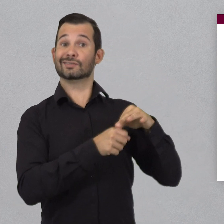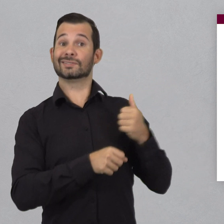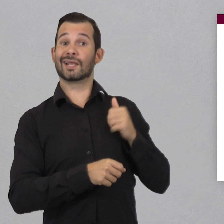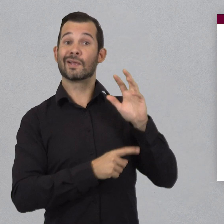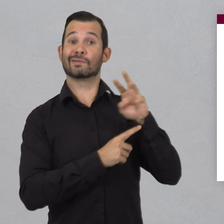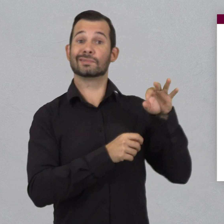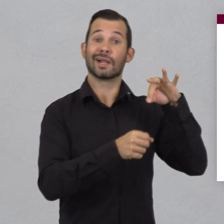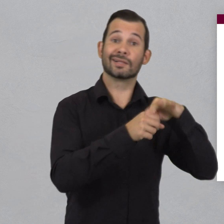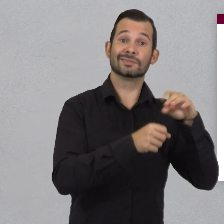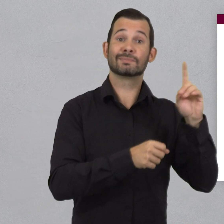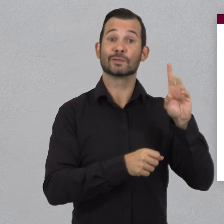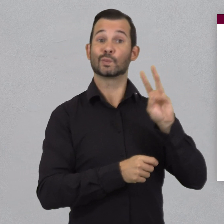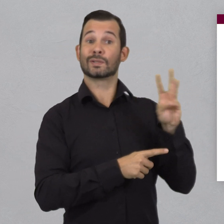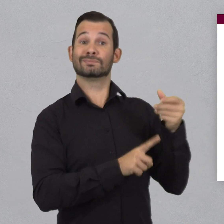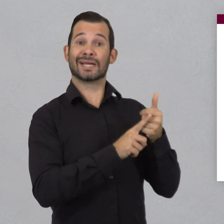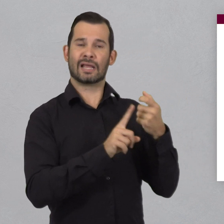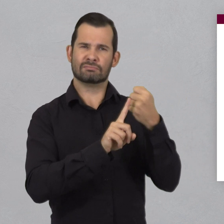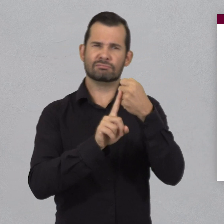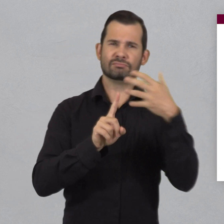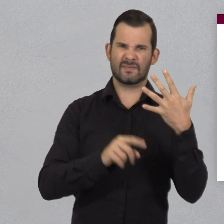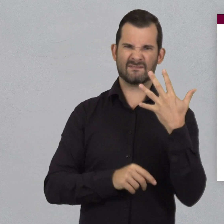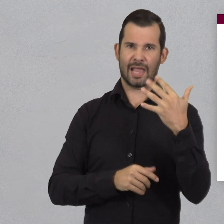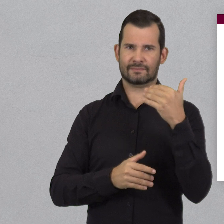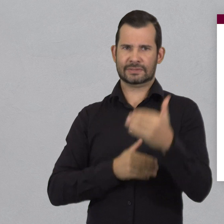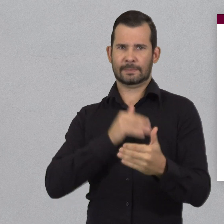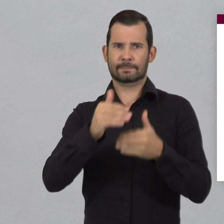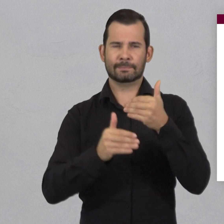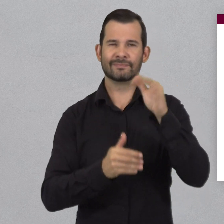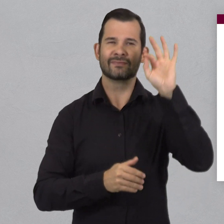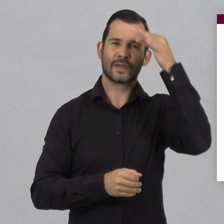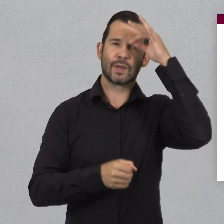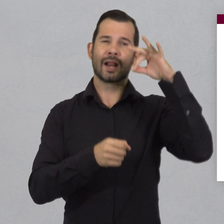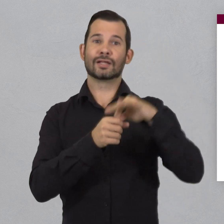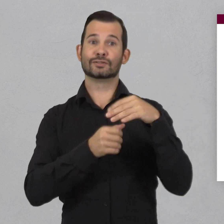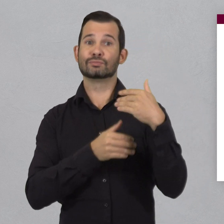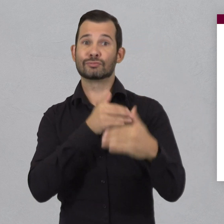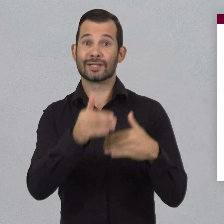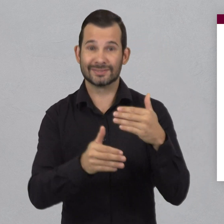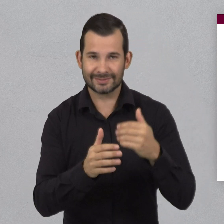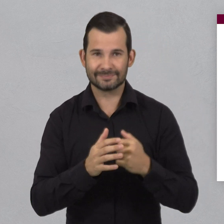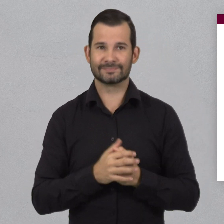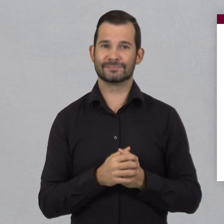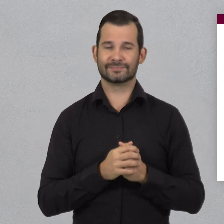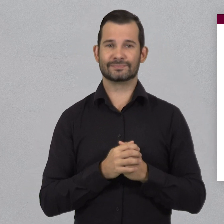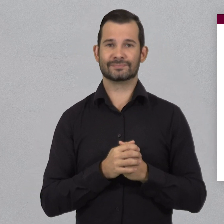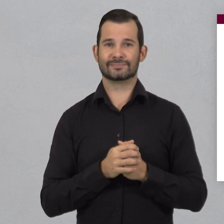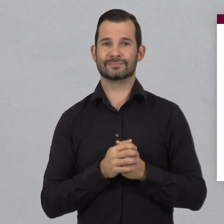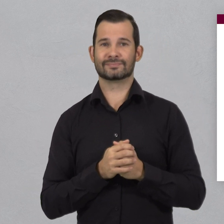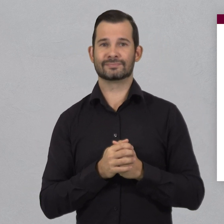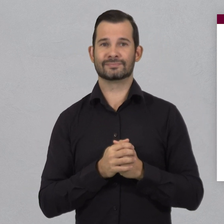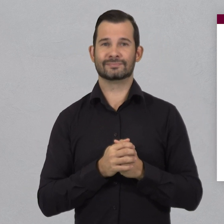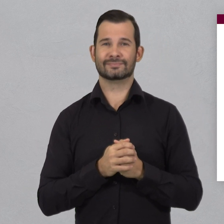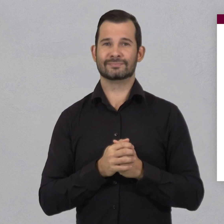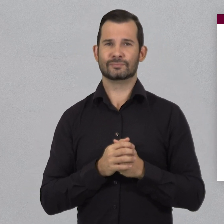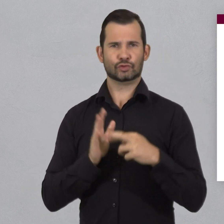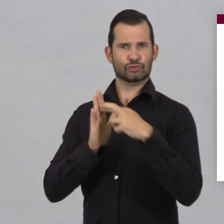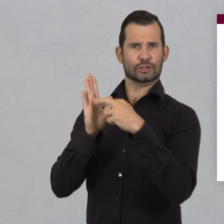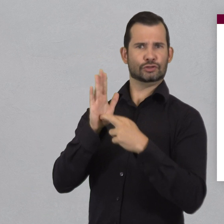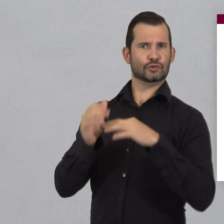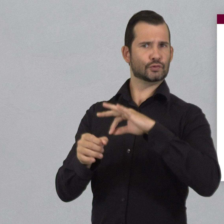Canada’s Elections and Democracy website outlines the five steps of a federal election process.